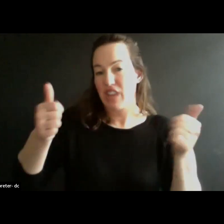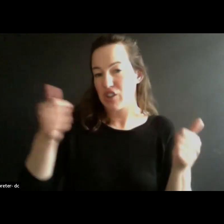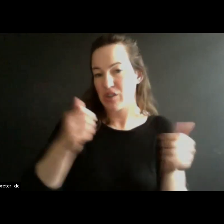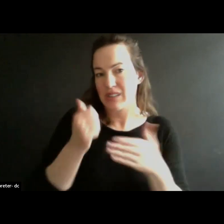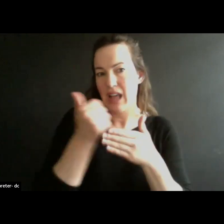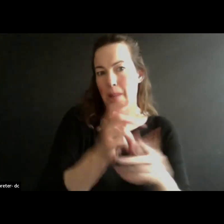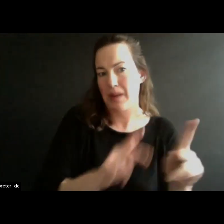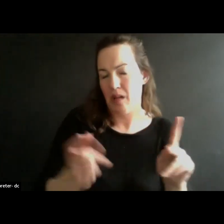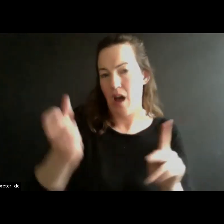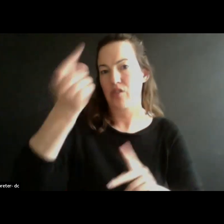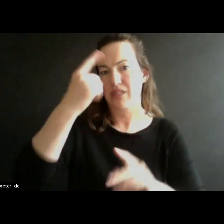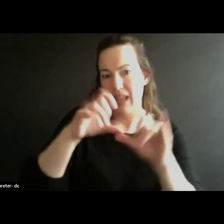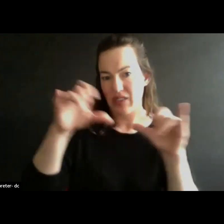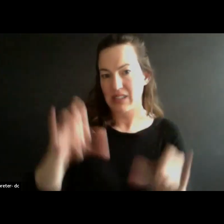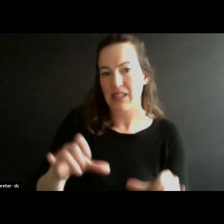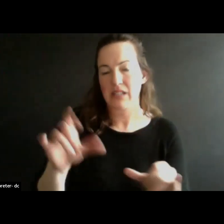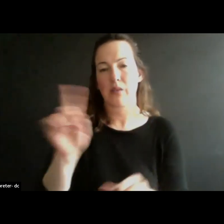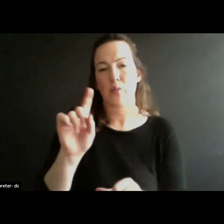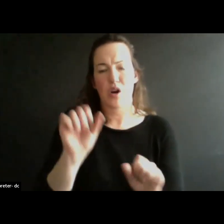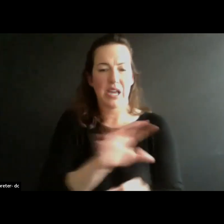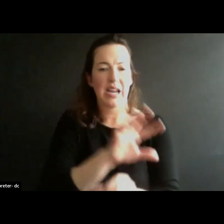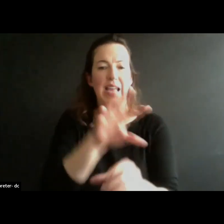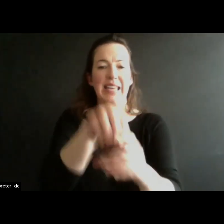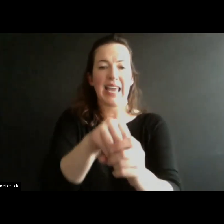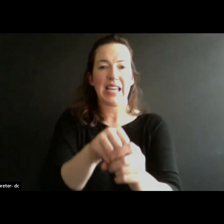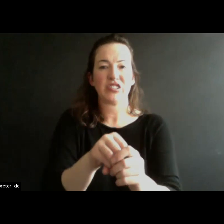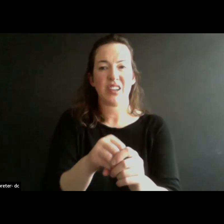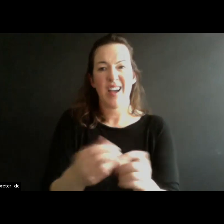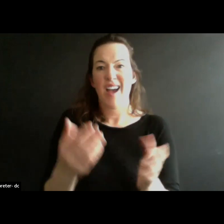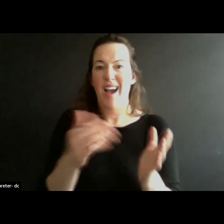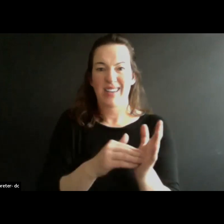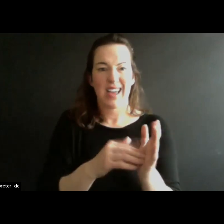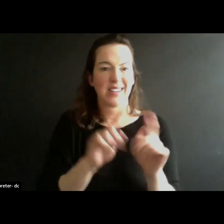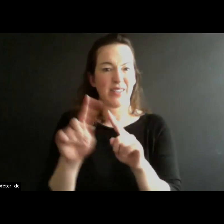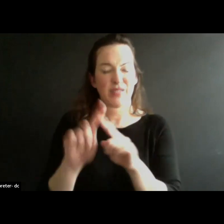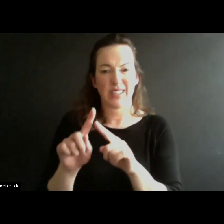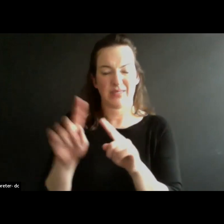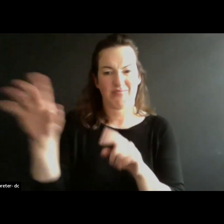understand the system and where they can engage it again across the different silos and then